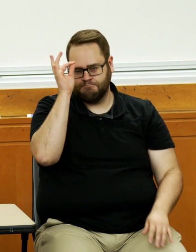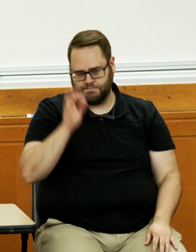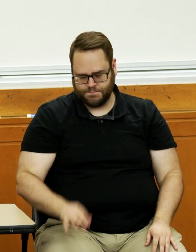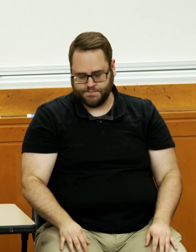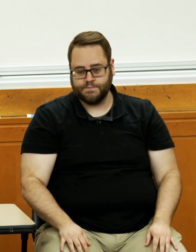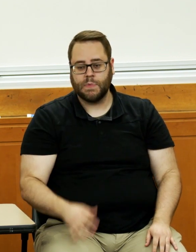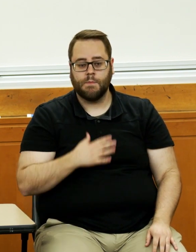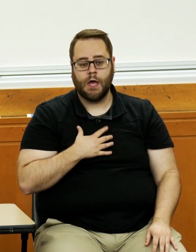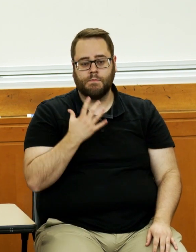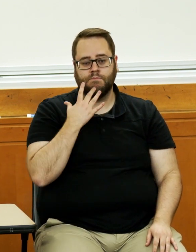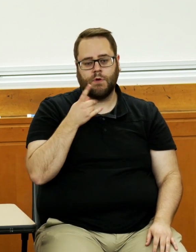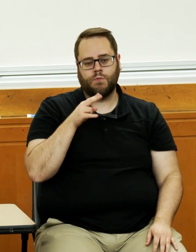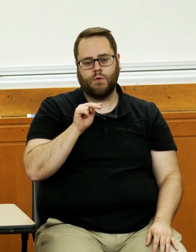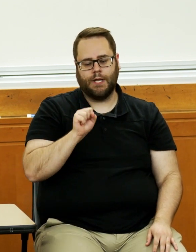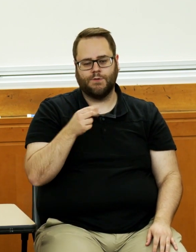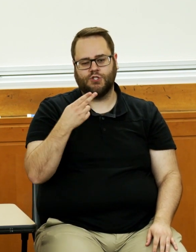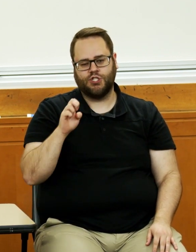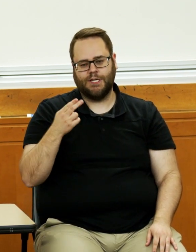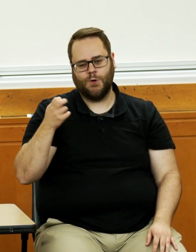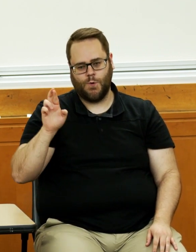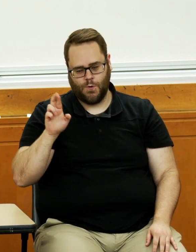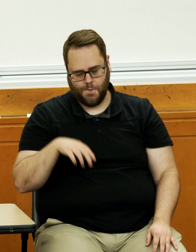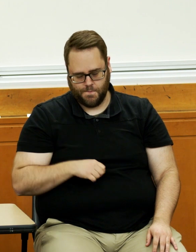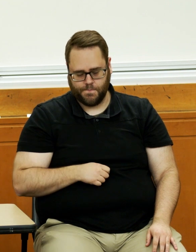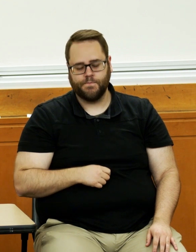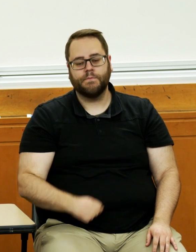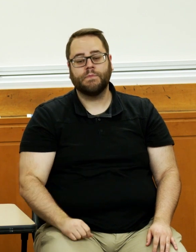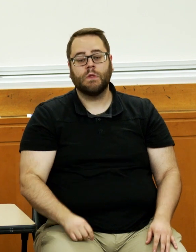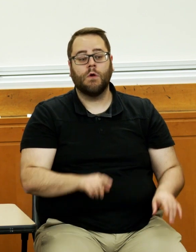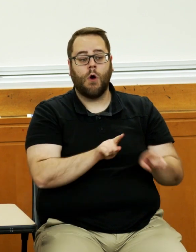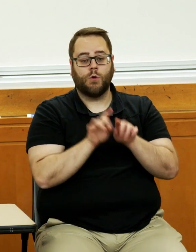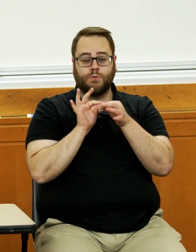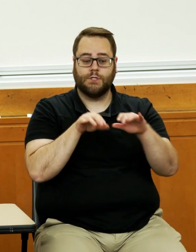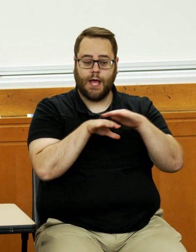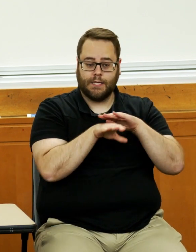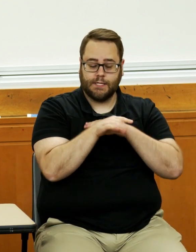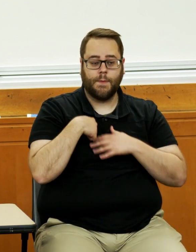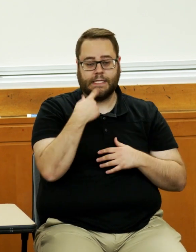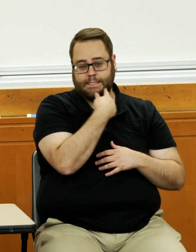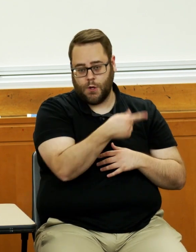My preferred pronouns are she/her. Also, in the spirit of access, I'm going to tell you all that